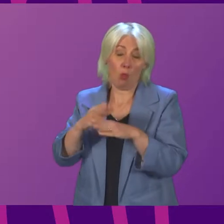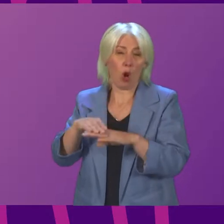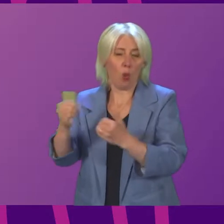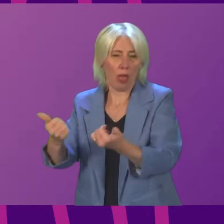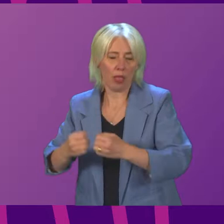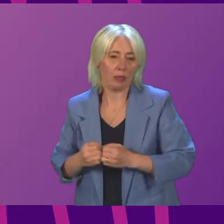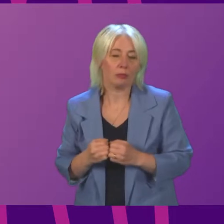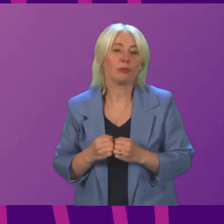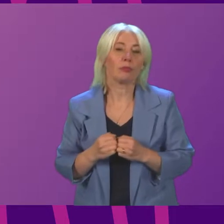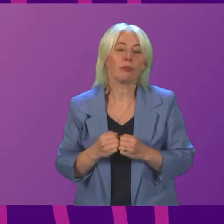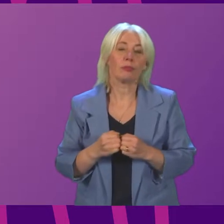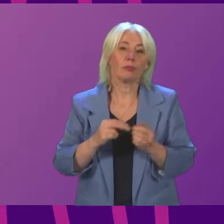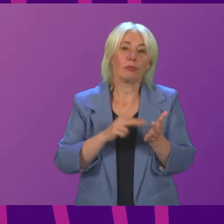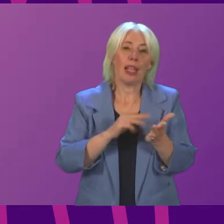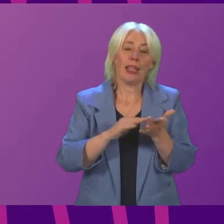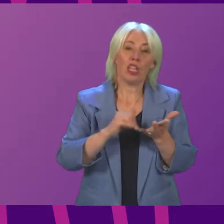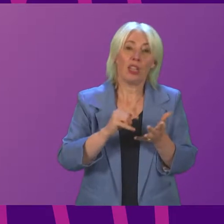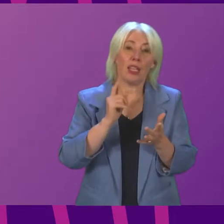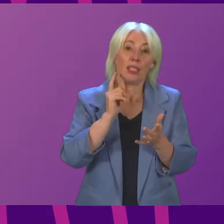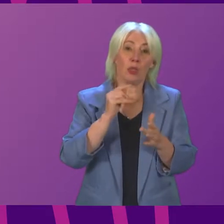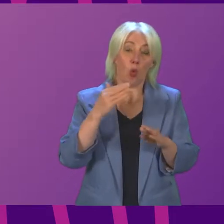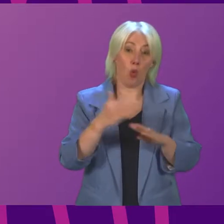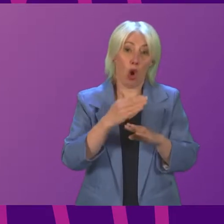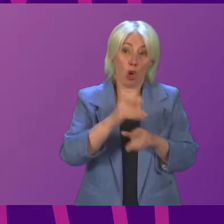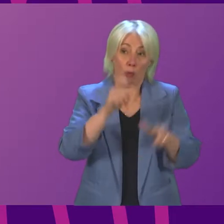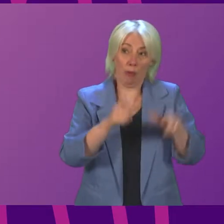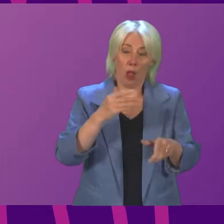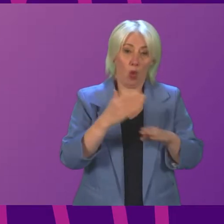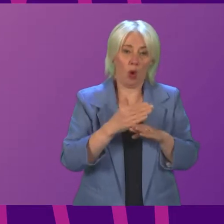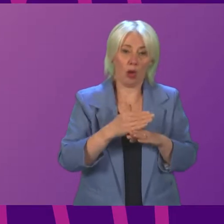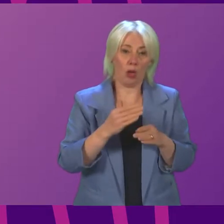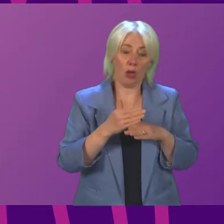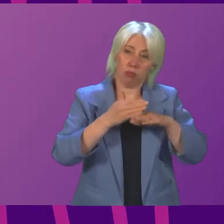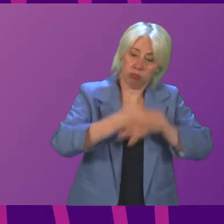NHS workers across Scotland are bracing themselves for the winter ahead. At Paisley’s Royal Alexandra